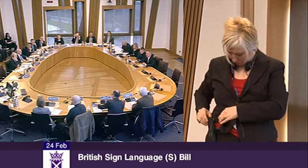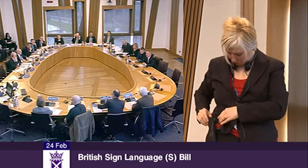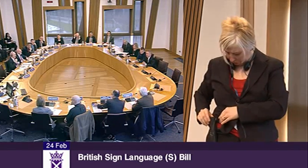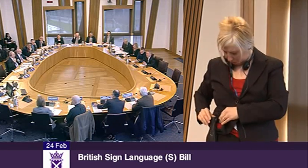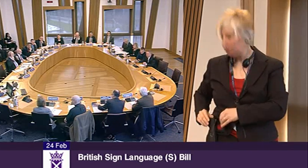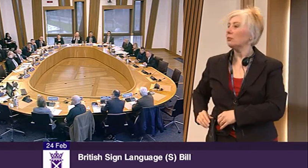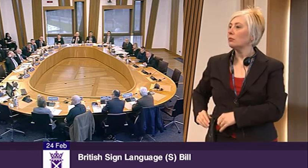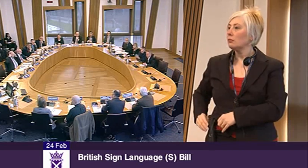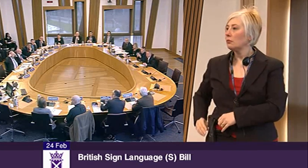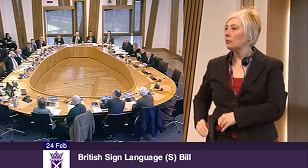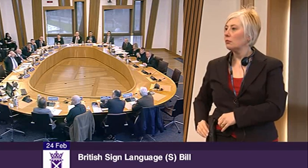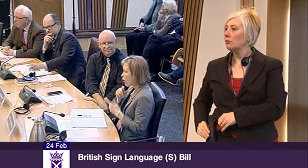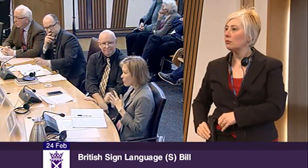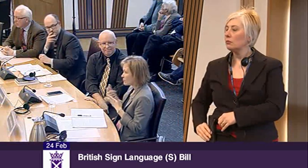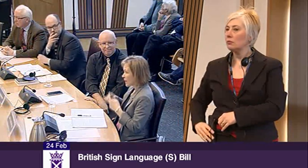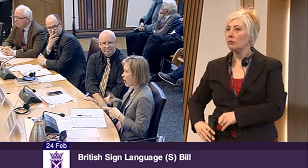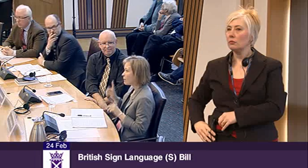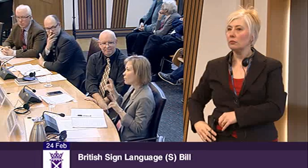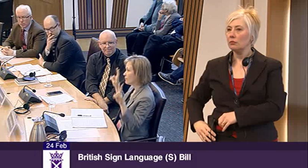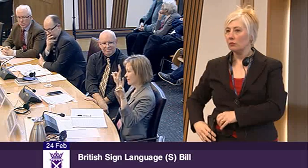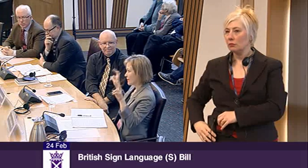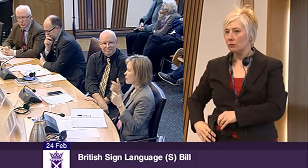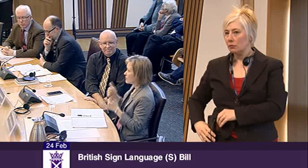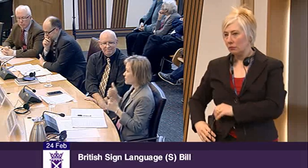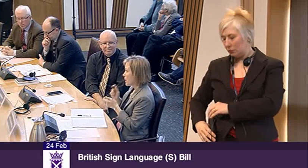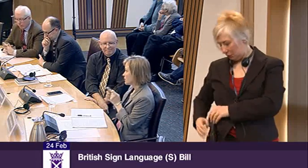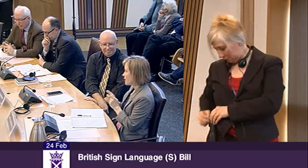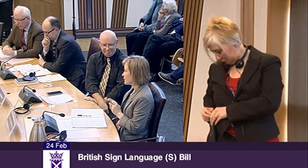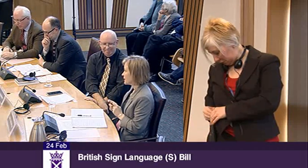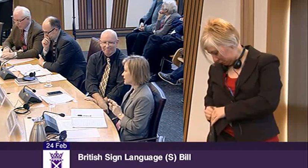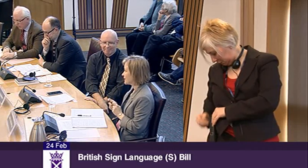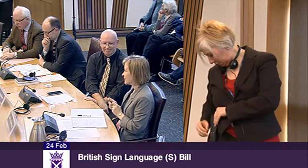Carly Brownlie: I agree that other pieces of legislation are already in place, but they